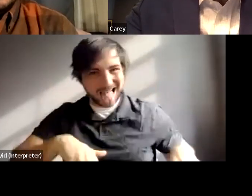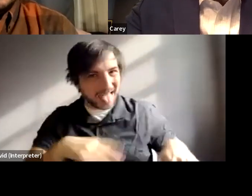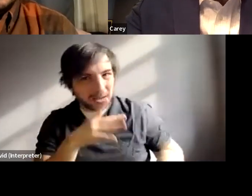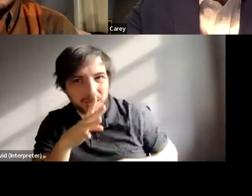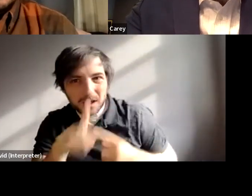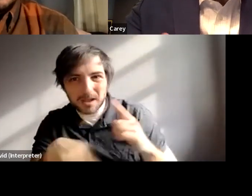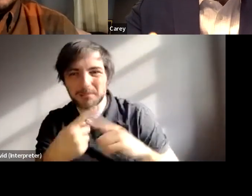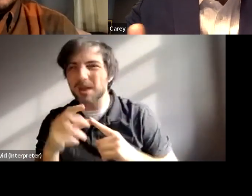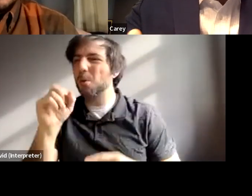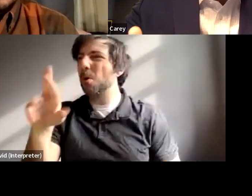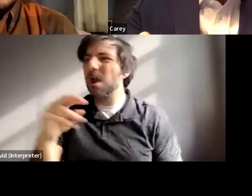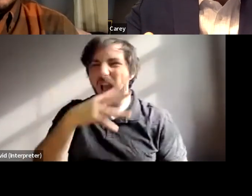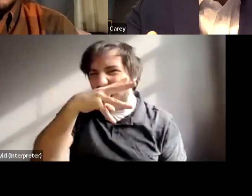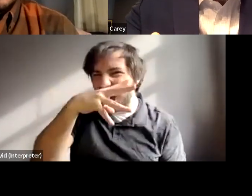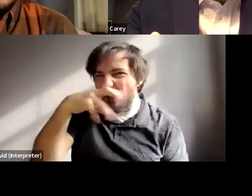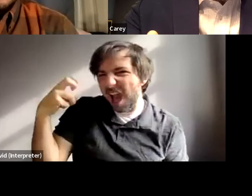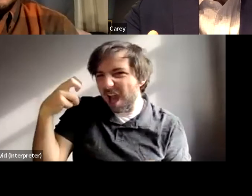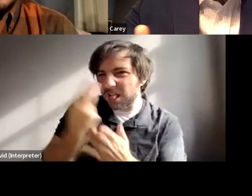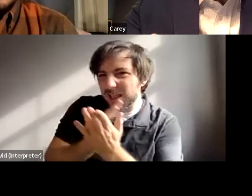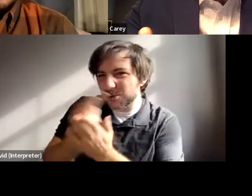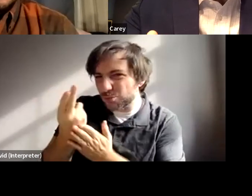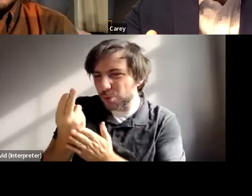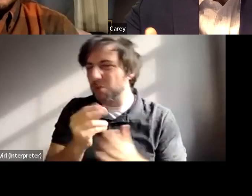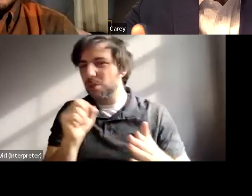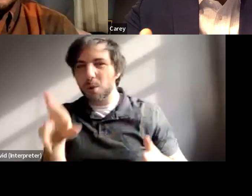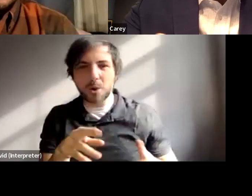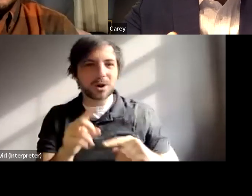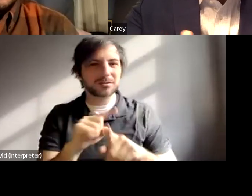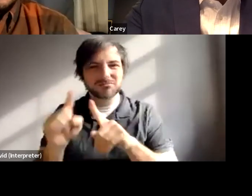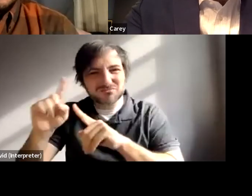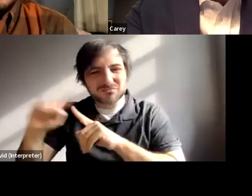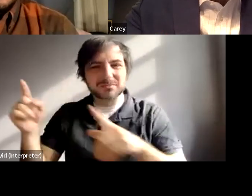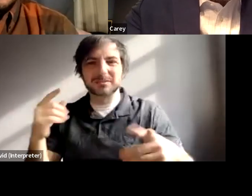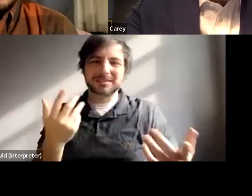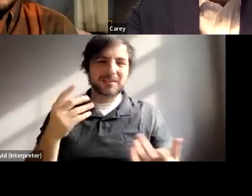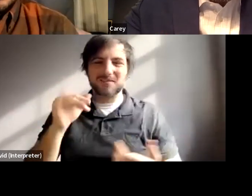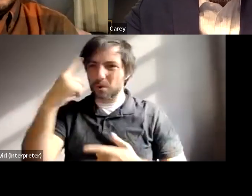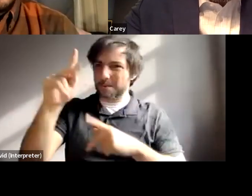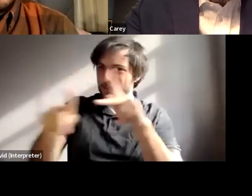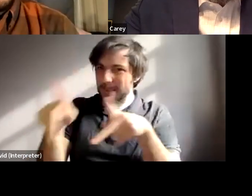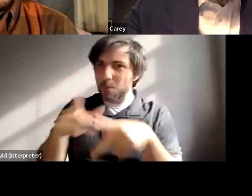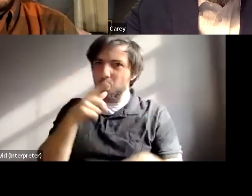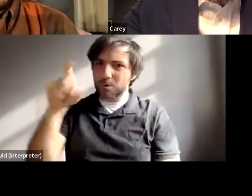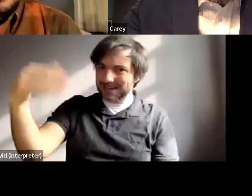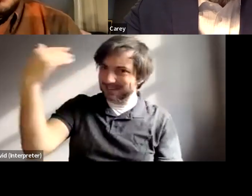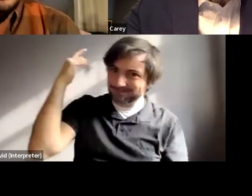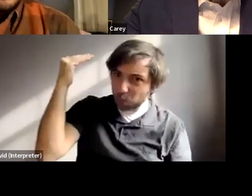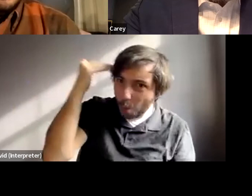that need to be heard or are not being heard in forums for people that need to hear them ? >> Drew